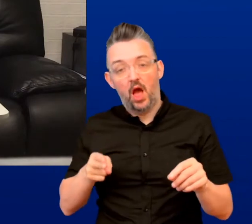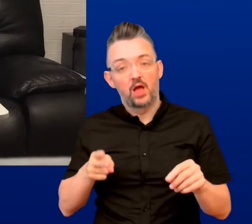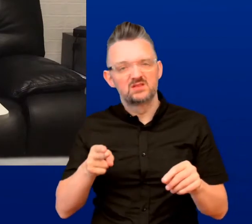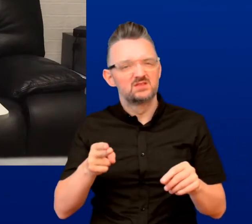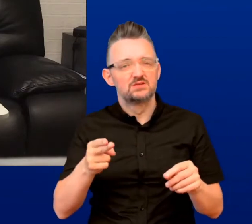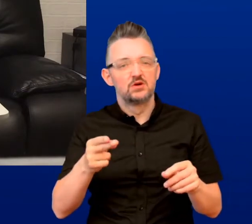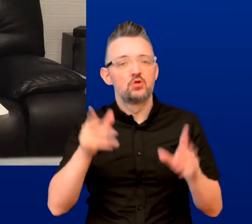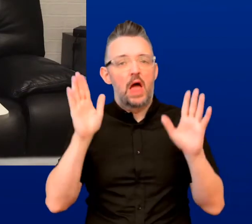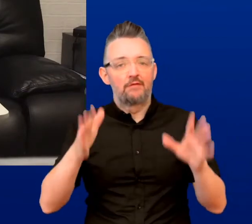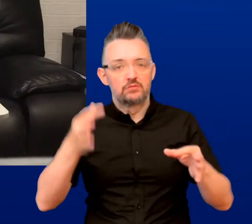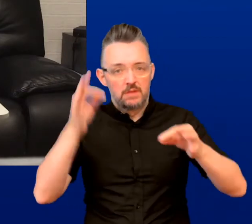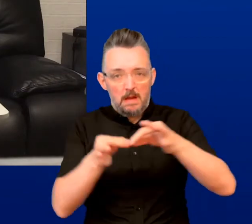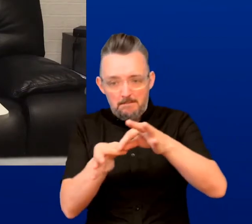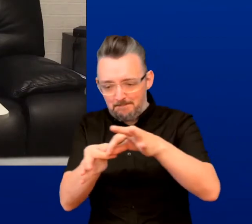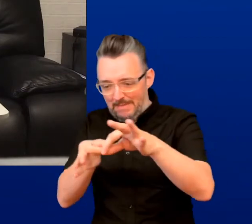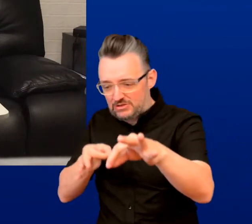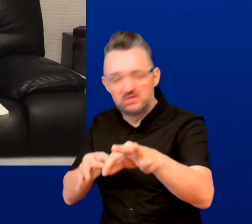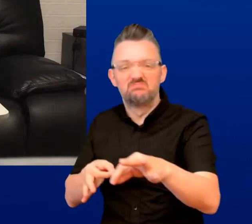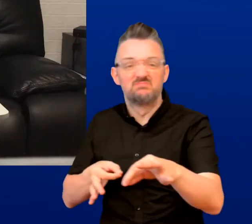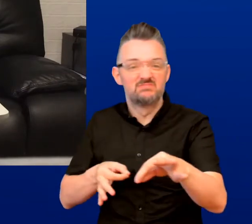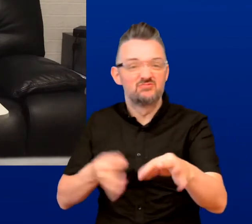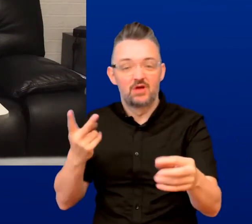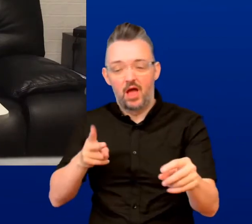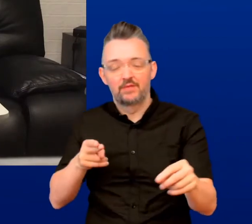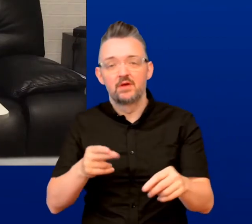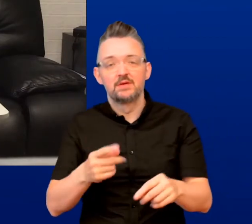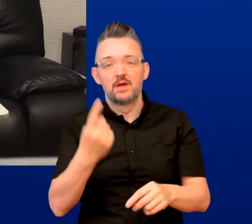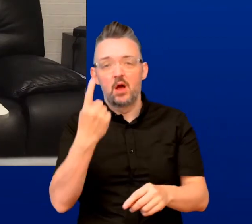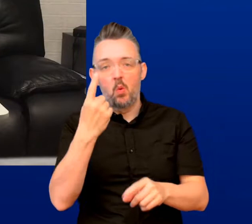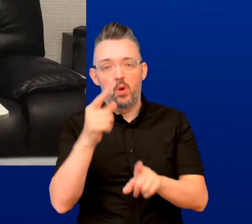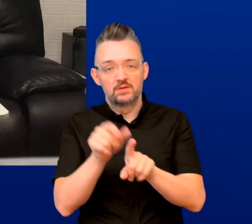You don't need to measure it - either one fingers width